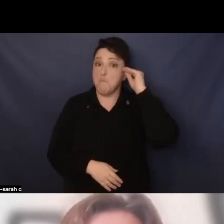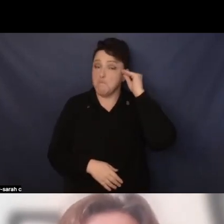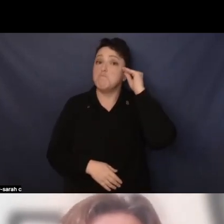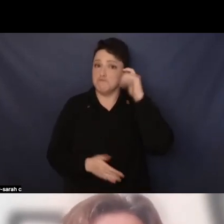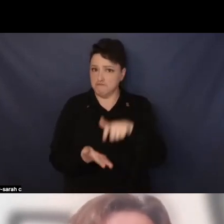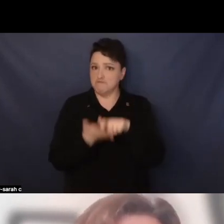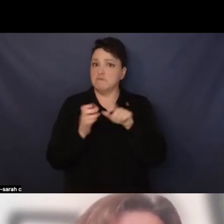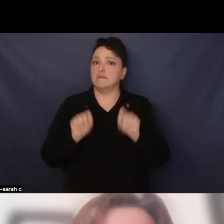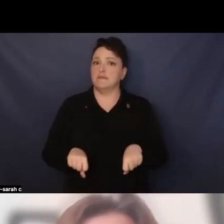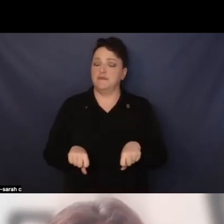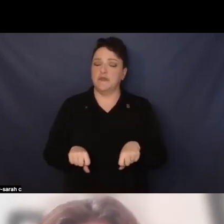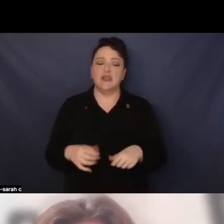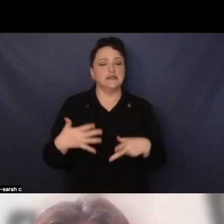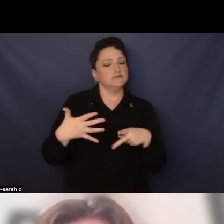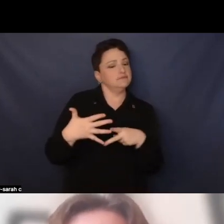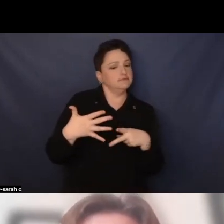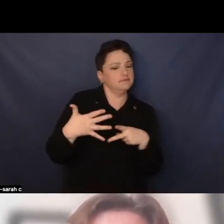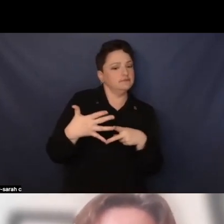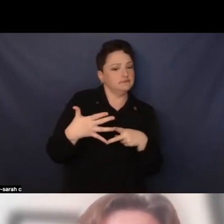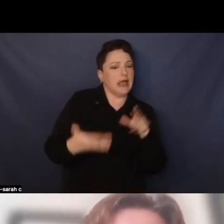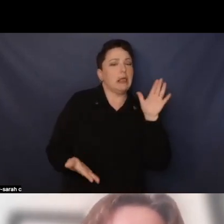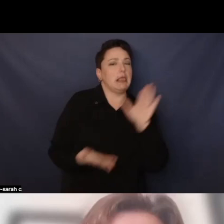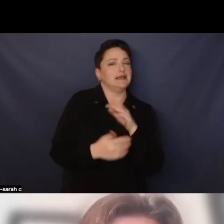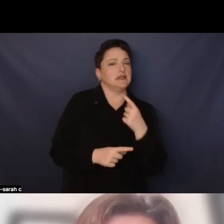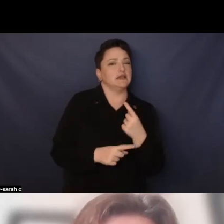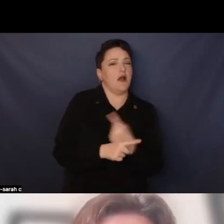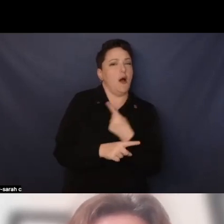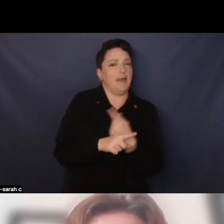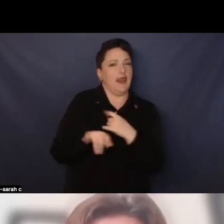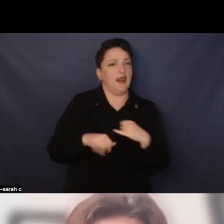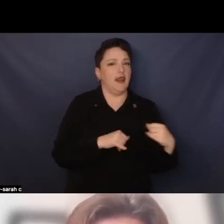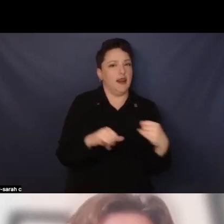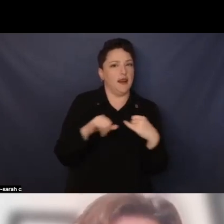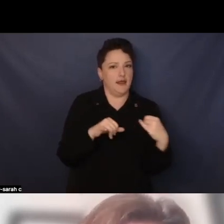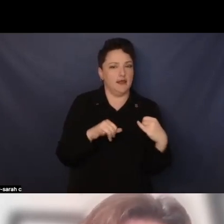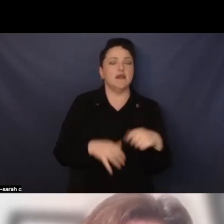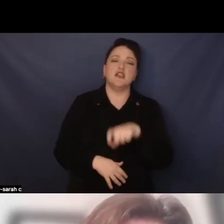those are a little bit less ordinary. So you would have to justify those given special circumstances.